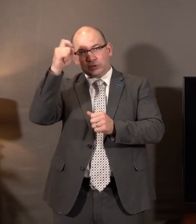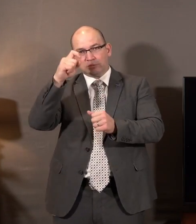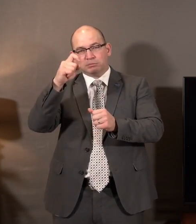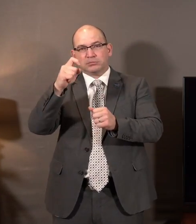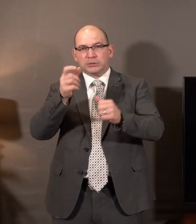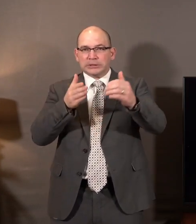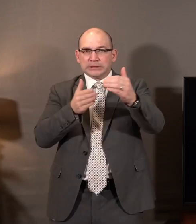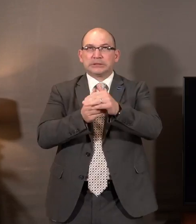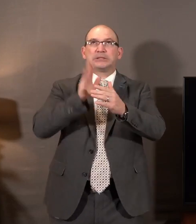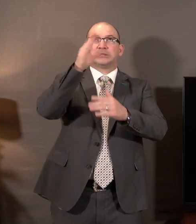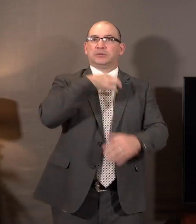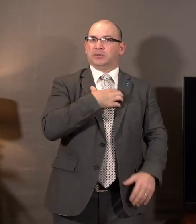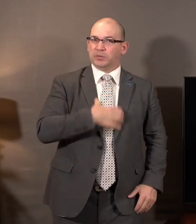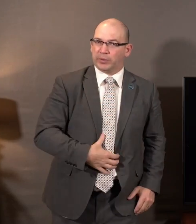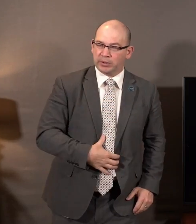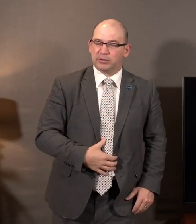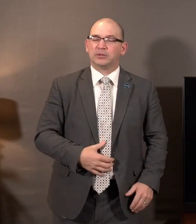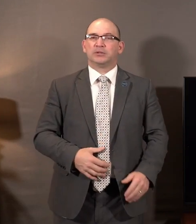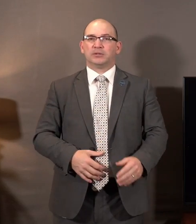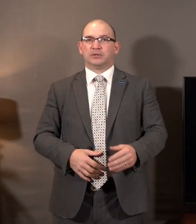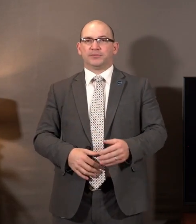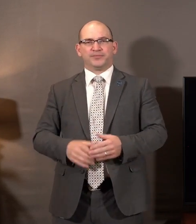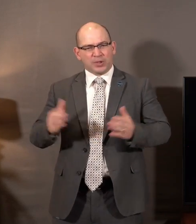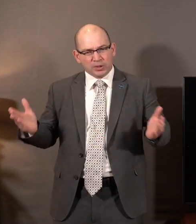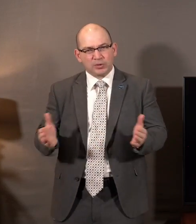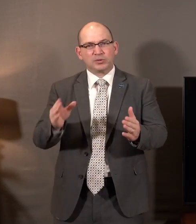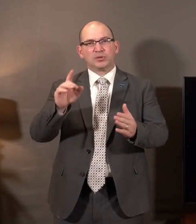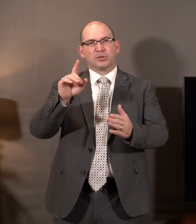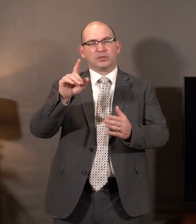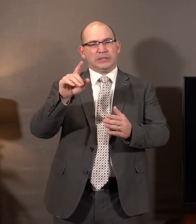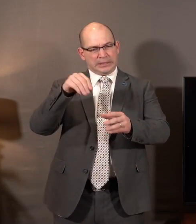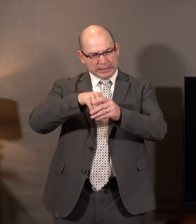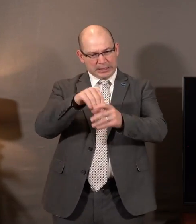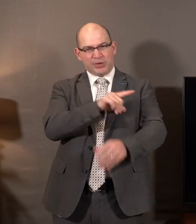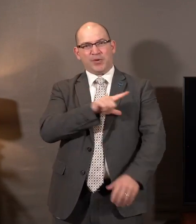the revealed will of God for your life encourage yourself in the Lord and be